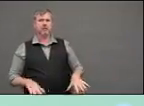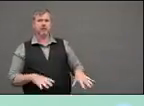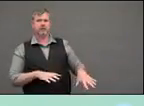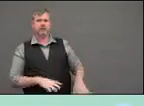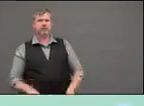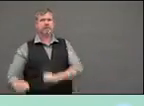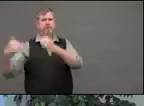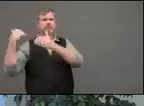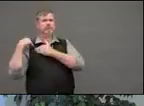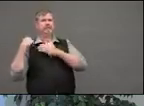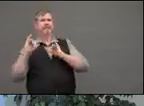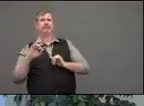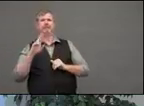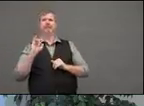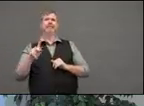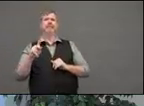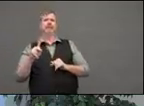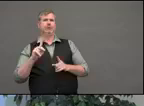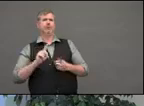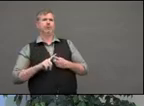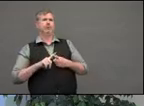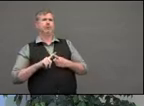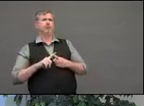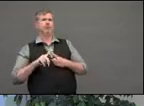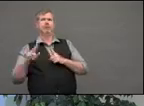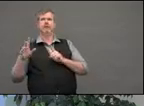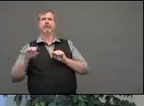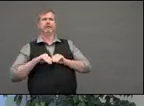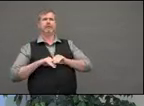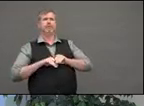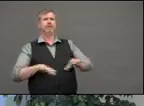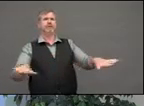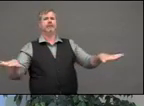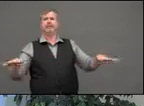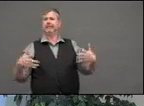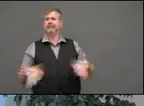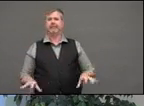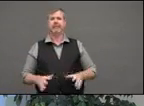kind of the best practices. LM: Yeah and definitely and if you do um if